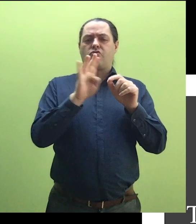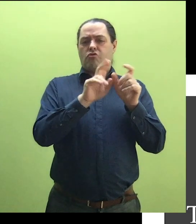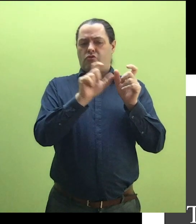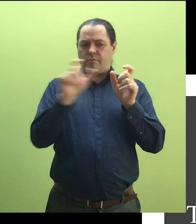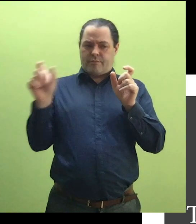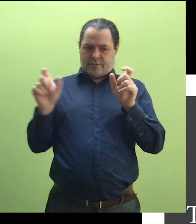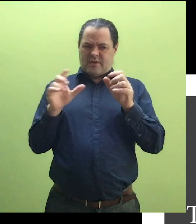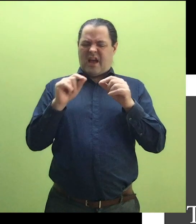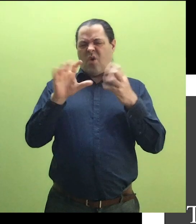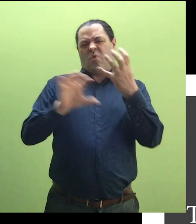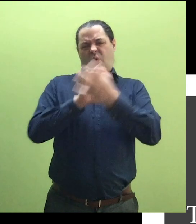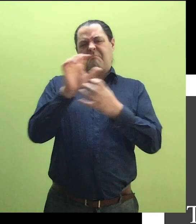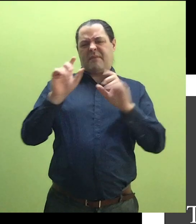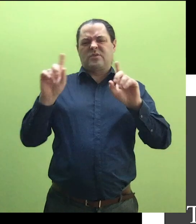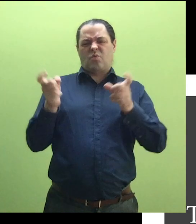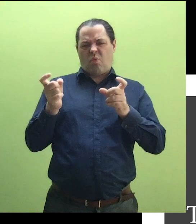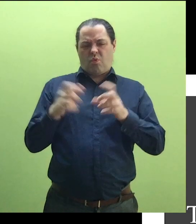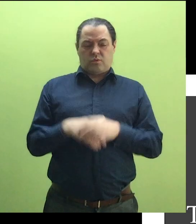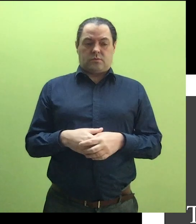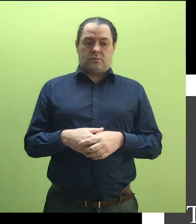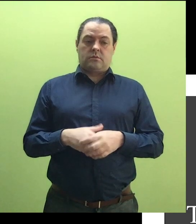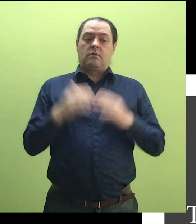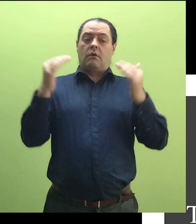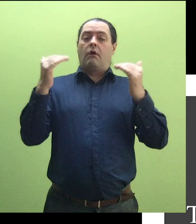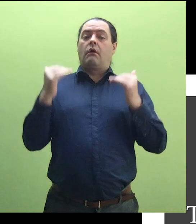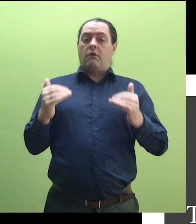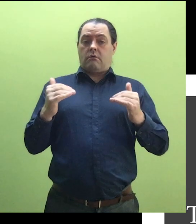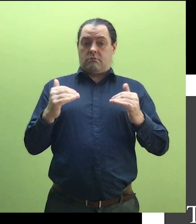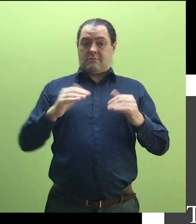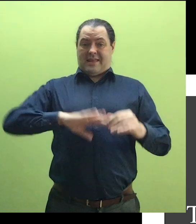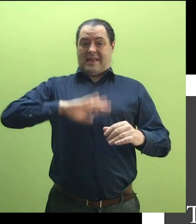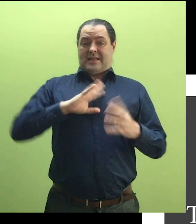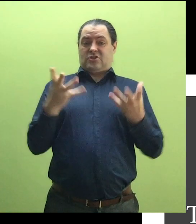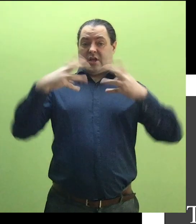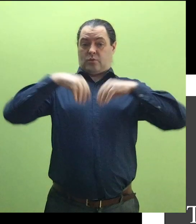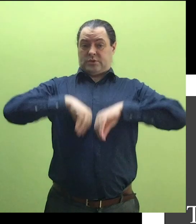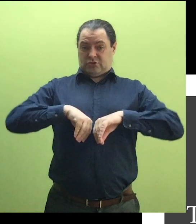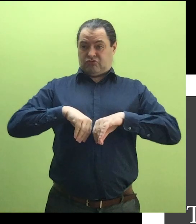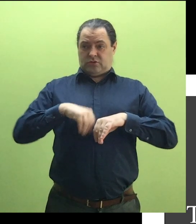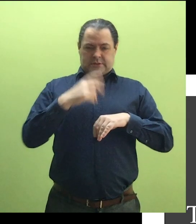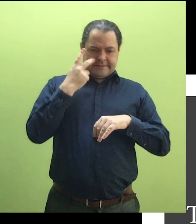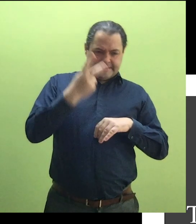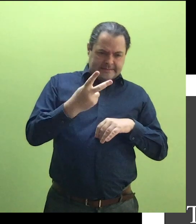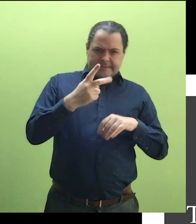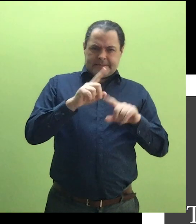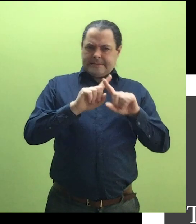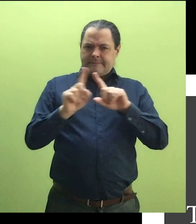talk for the sake of simplicity Then we will briefly go over the age of acquisition effects observed in the sign language